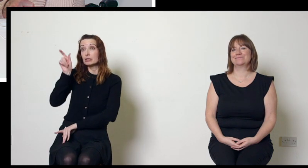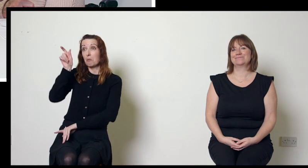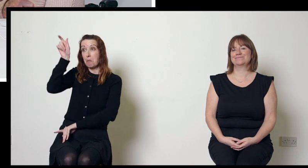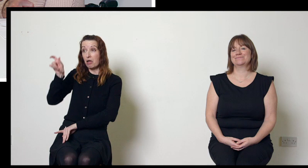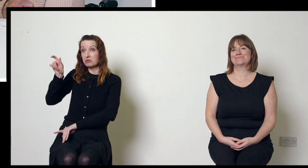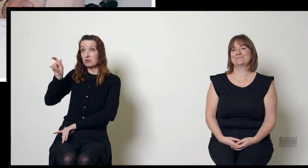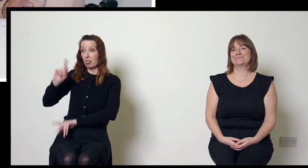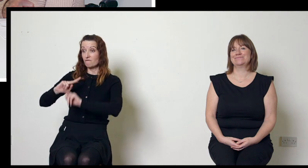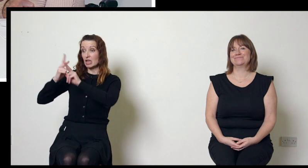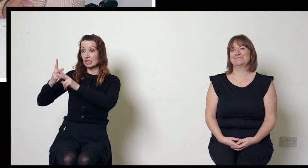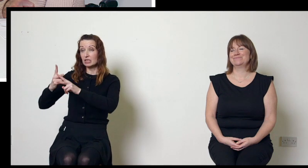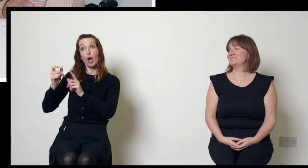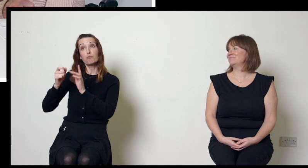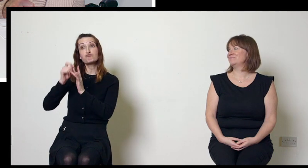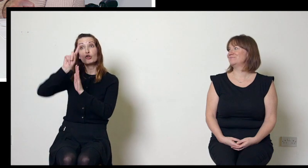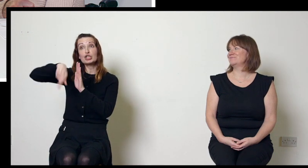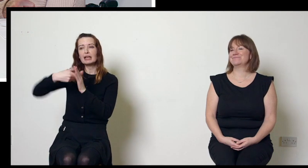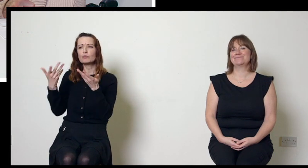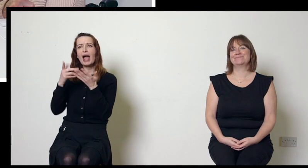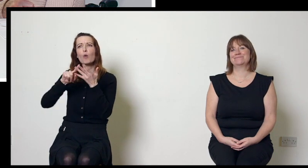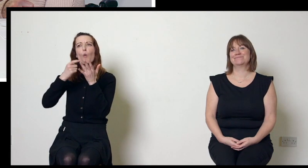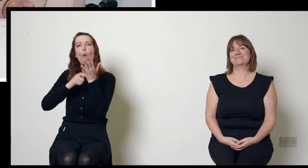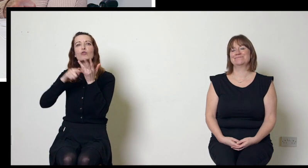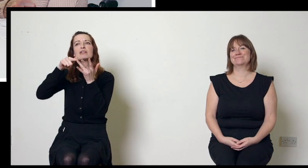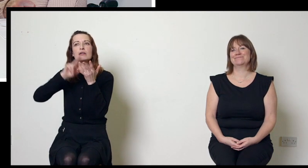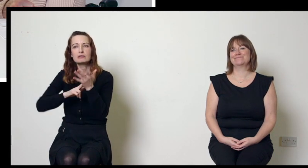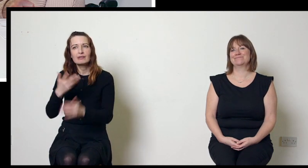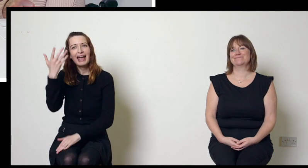to one our projects in Orton and they have fibromyalgia and,